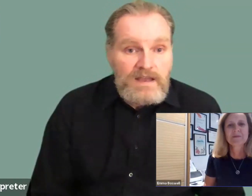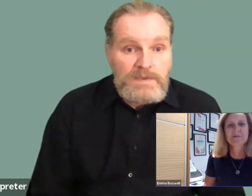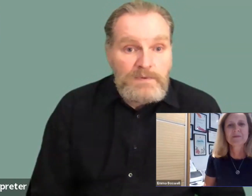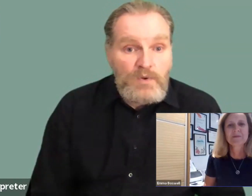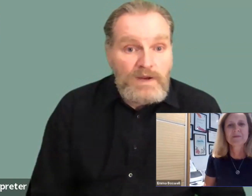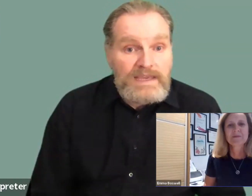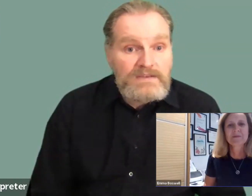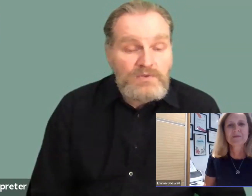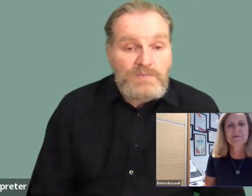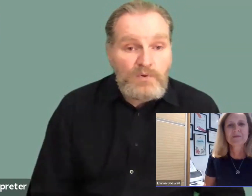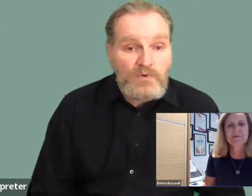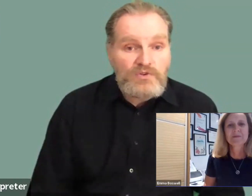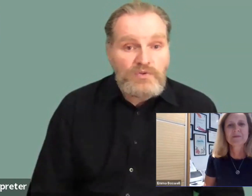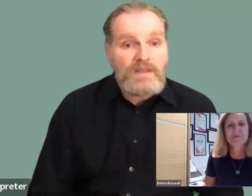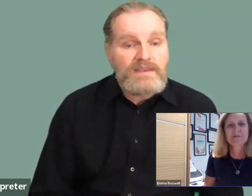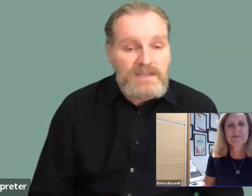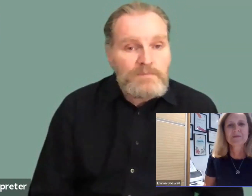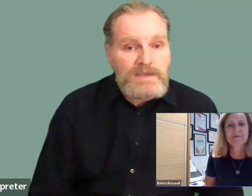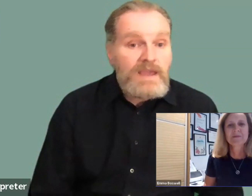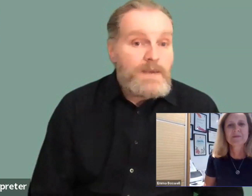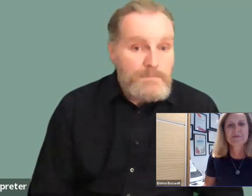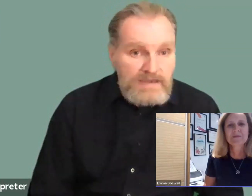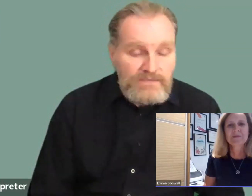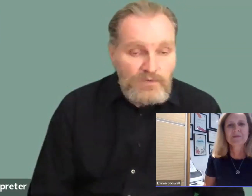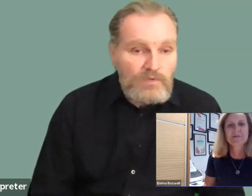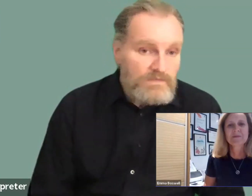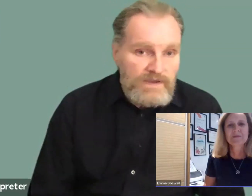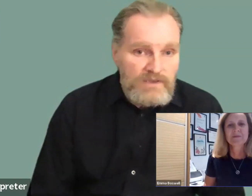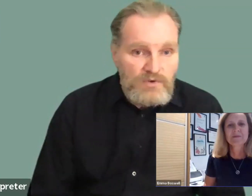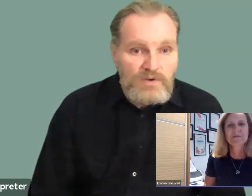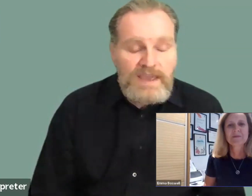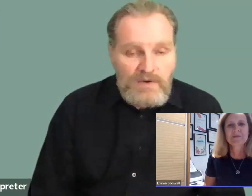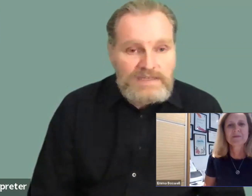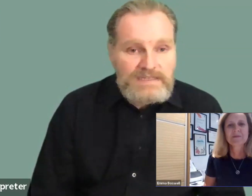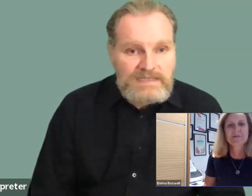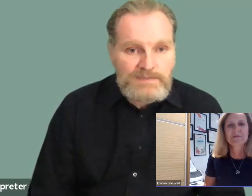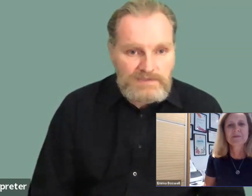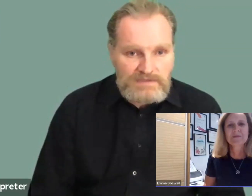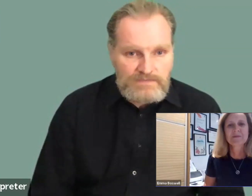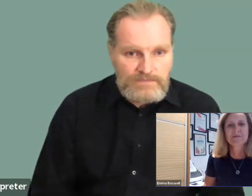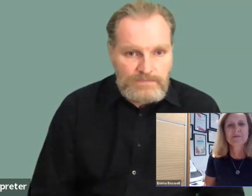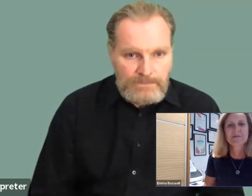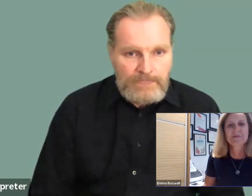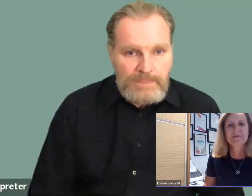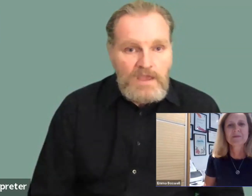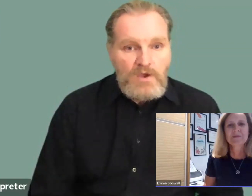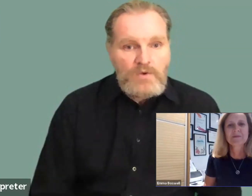and people who are keen to support you. And these can be paid for via your Care Act assessment.